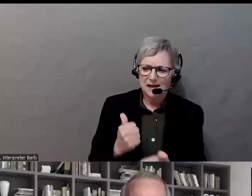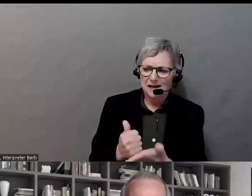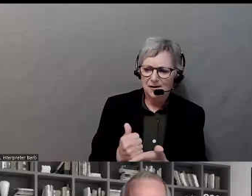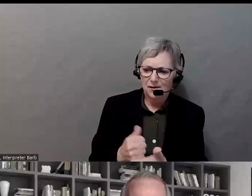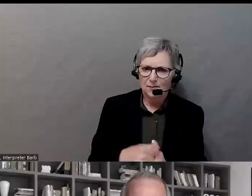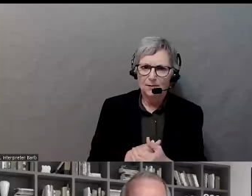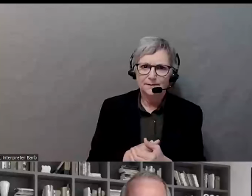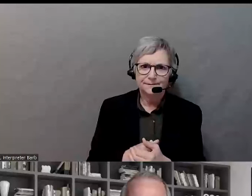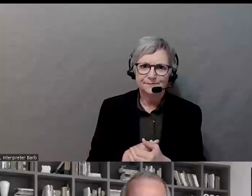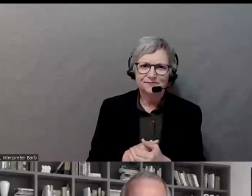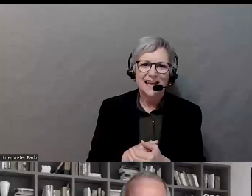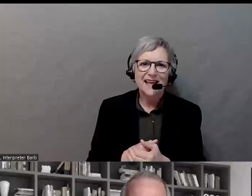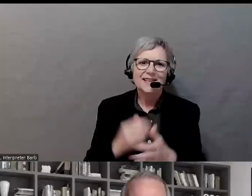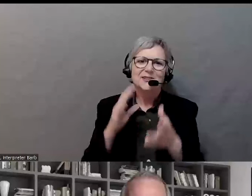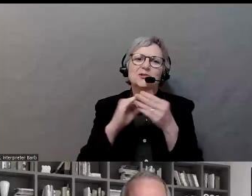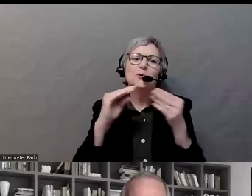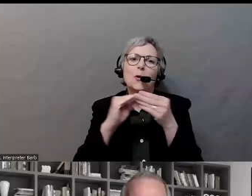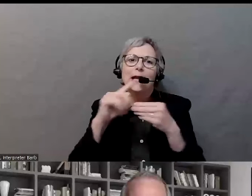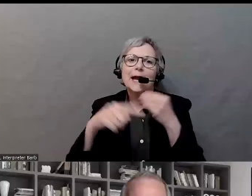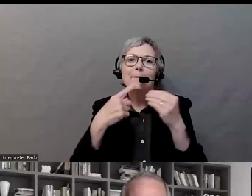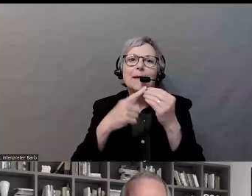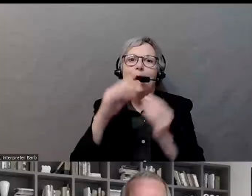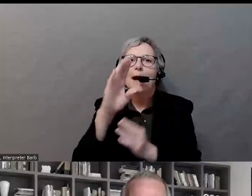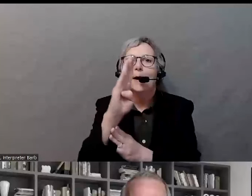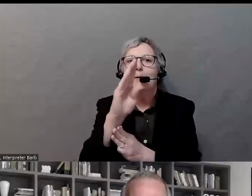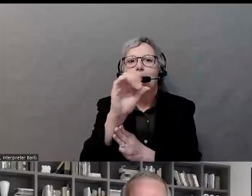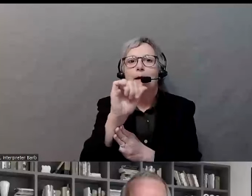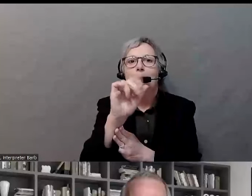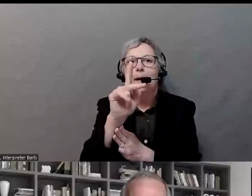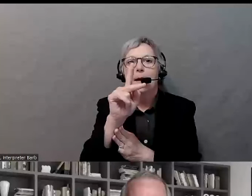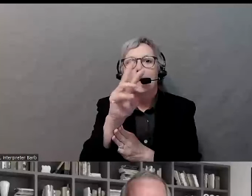WARDS BIKE. THAT SAYS IT ALL. WHEN SOMEONE LEARNS SOMETHING AND